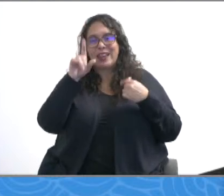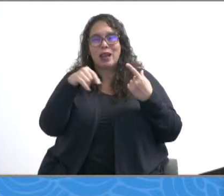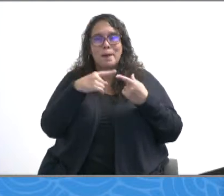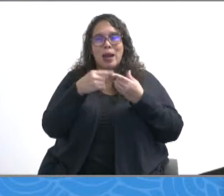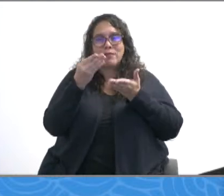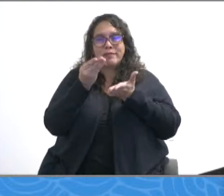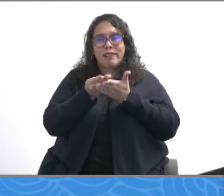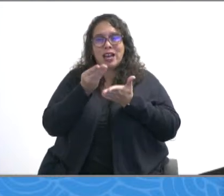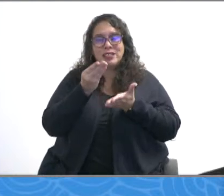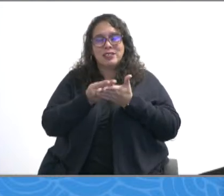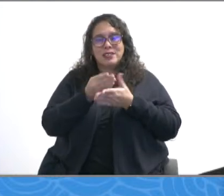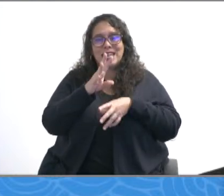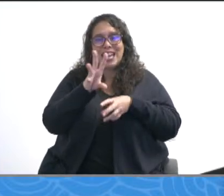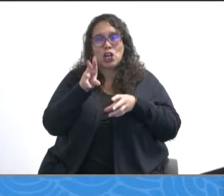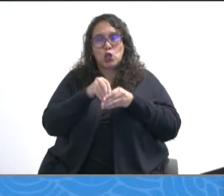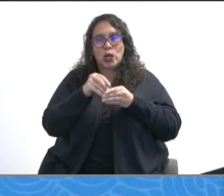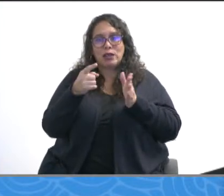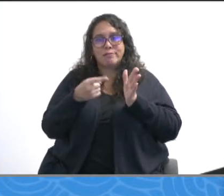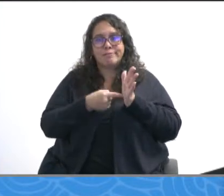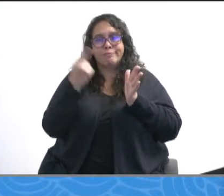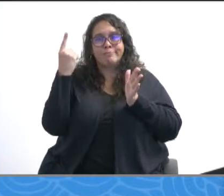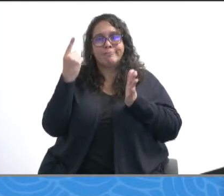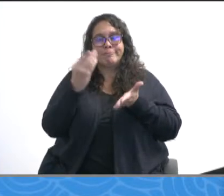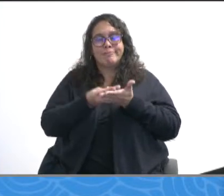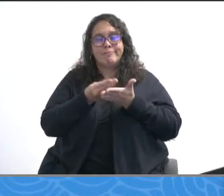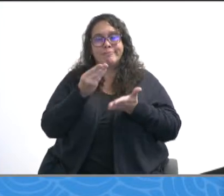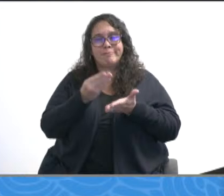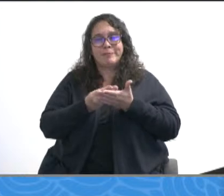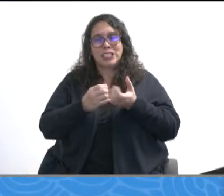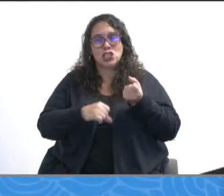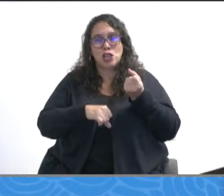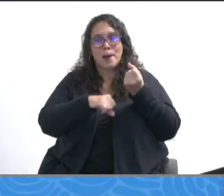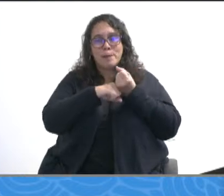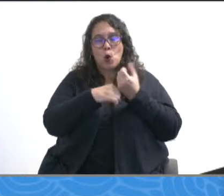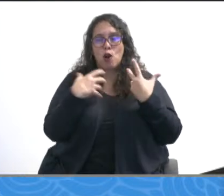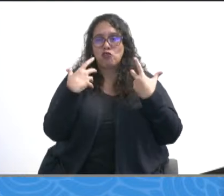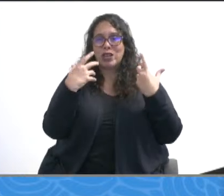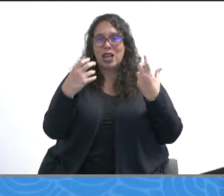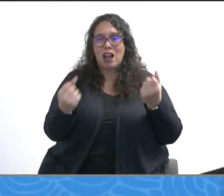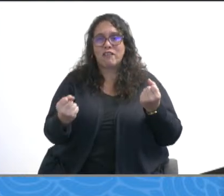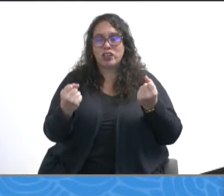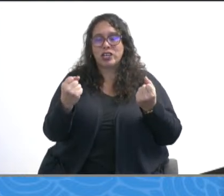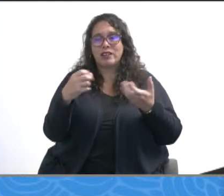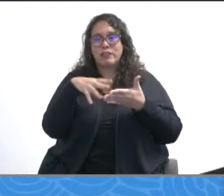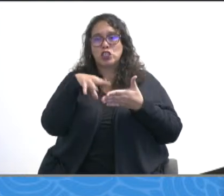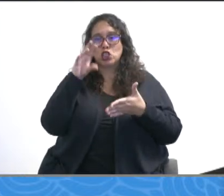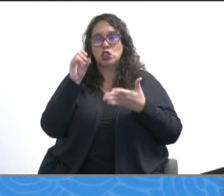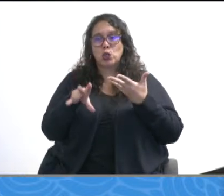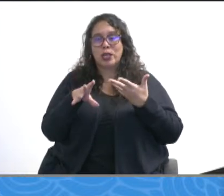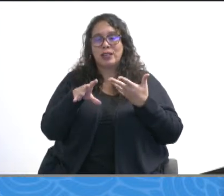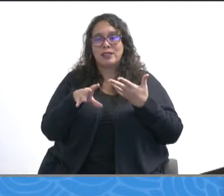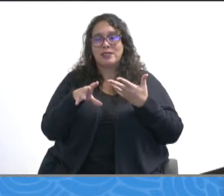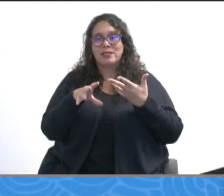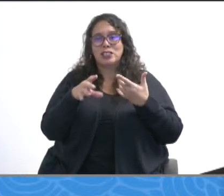that have been able to support the recovery for students after, or during, 'cause we're not out of it yet,